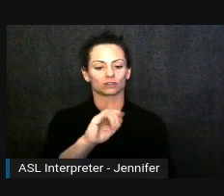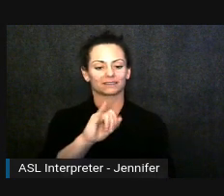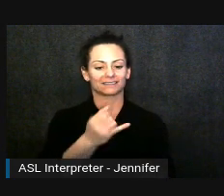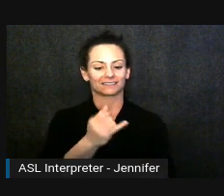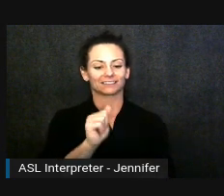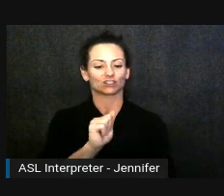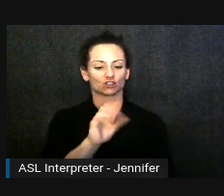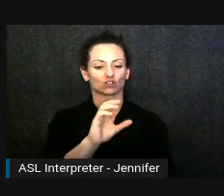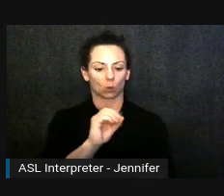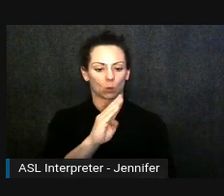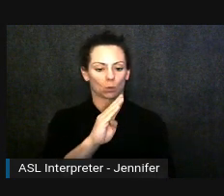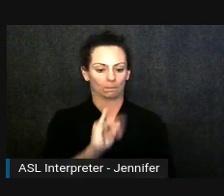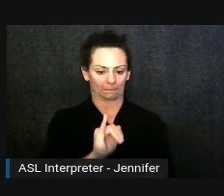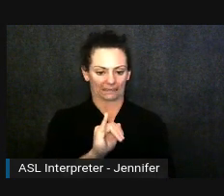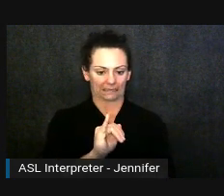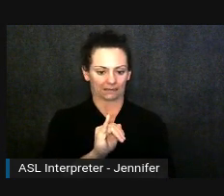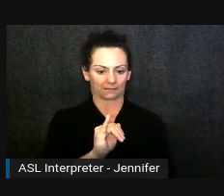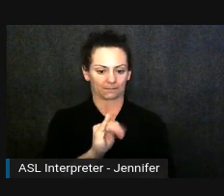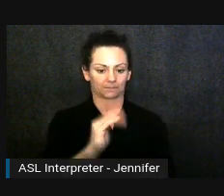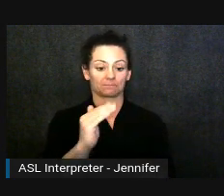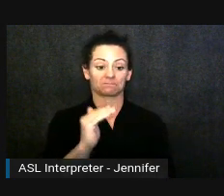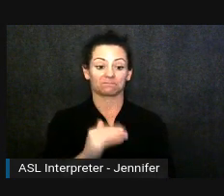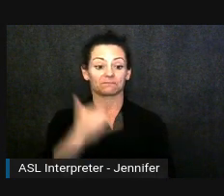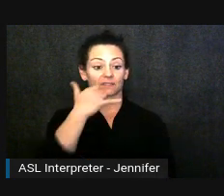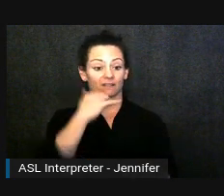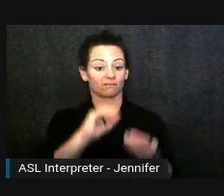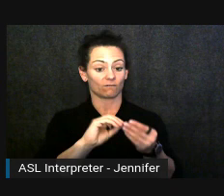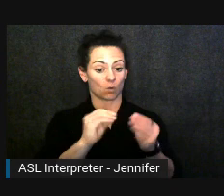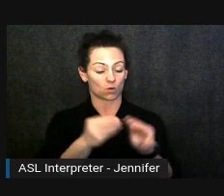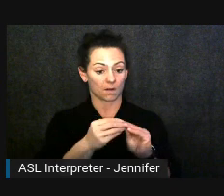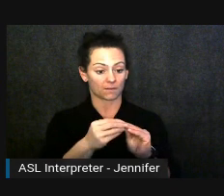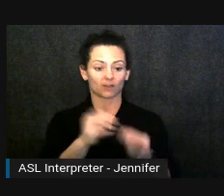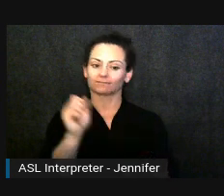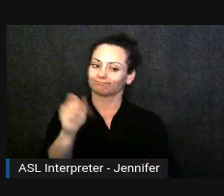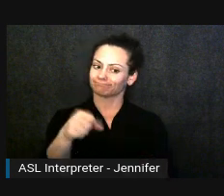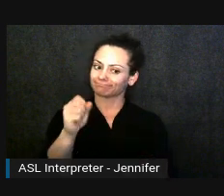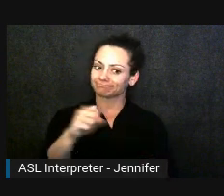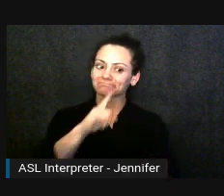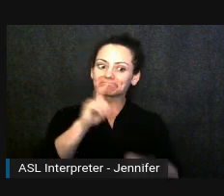and on my phone number. Yep, I actually put that in there.